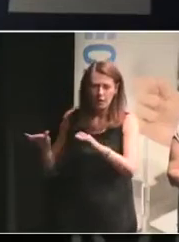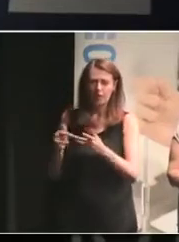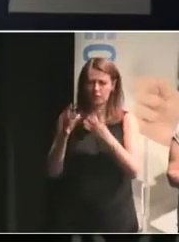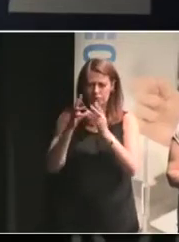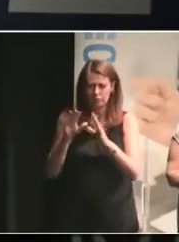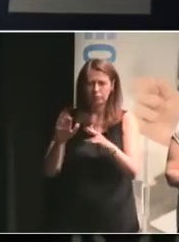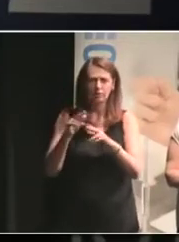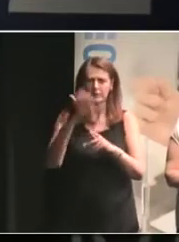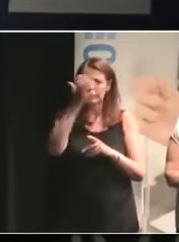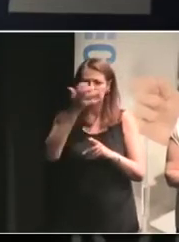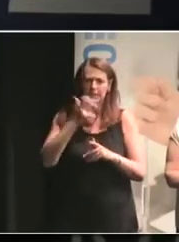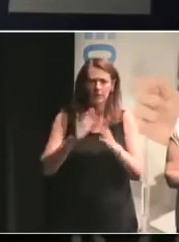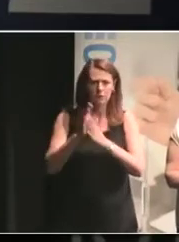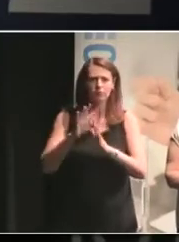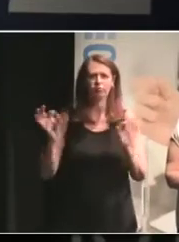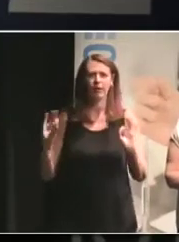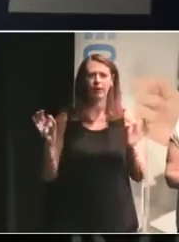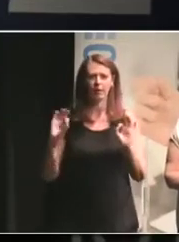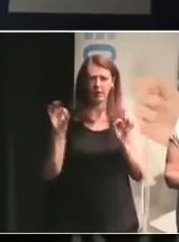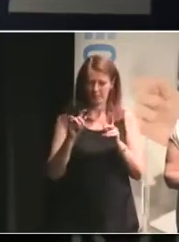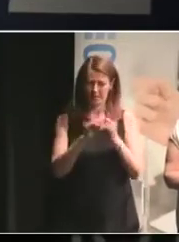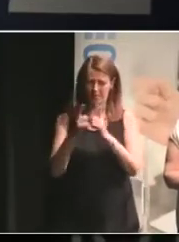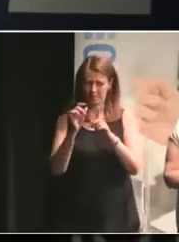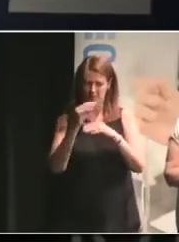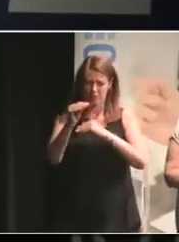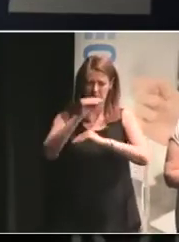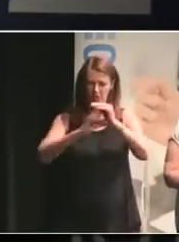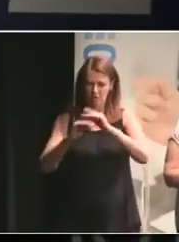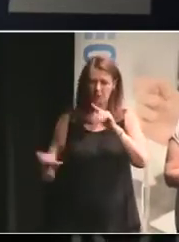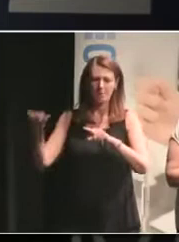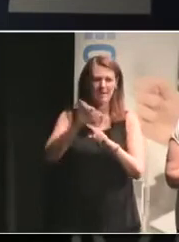there's not enough being recycled back into products or raw materials and some of those